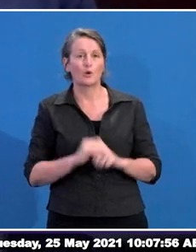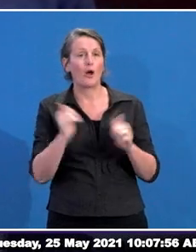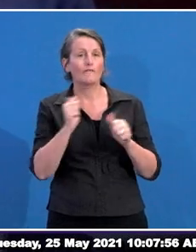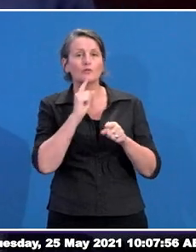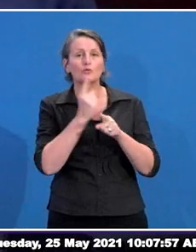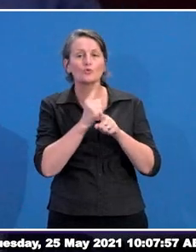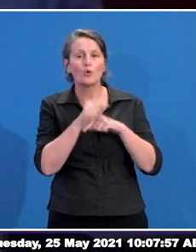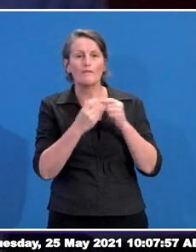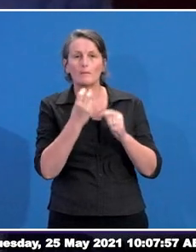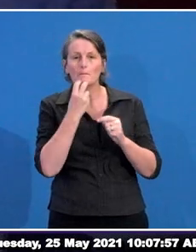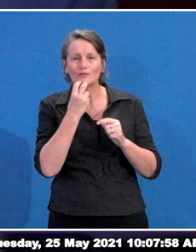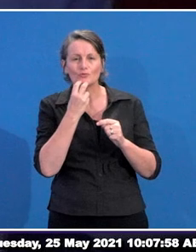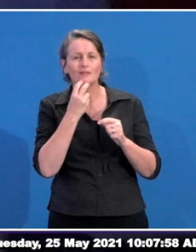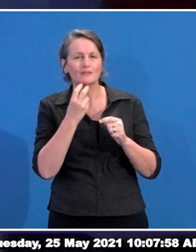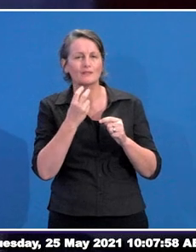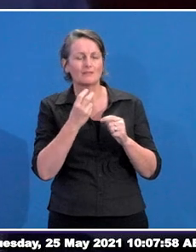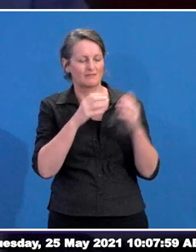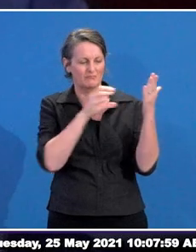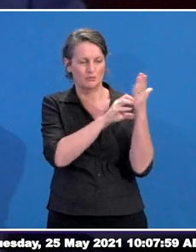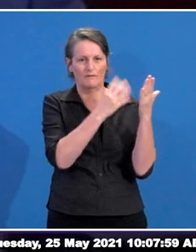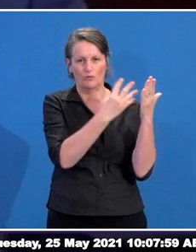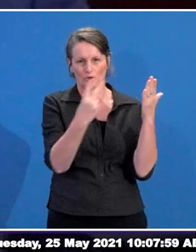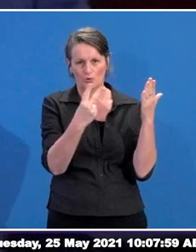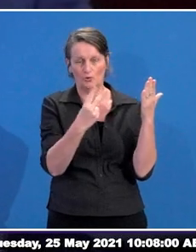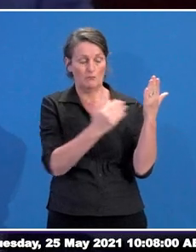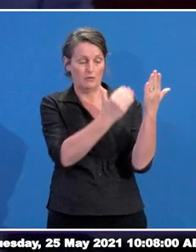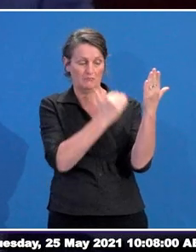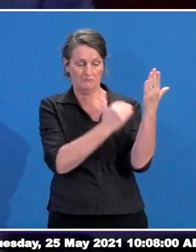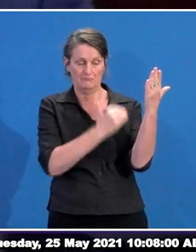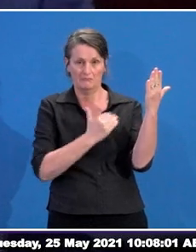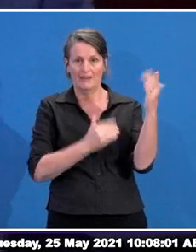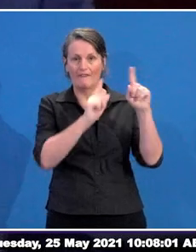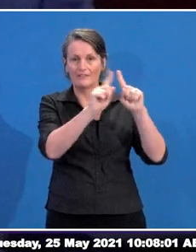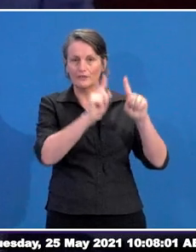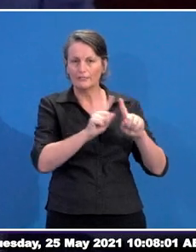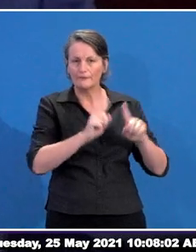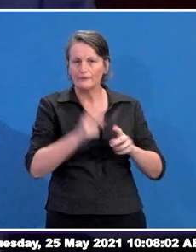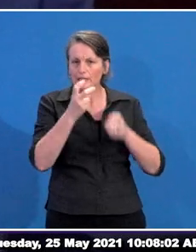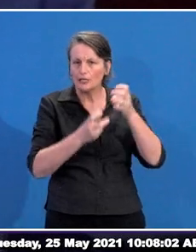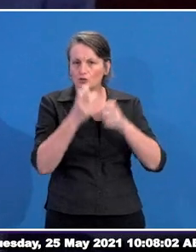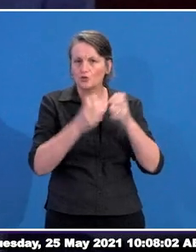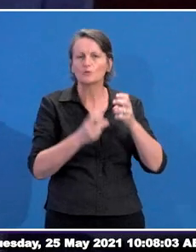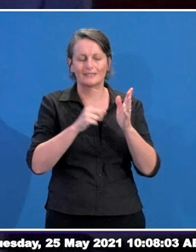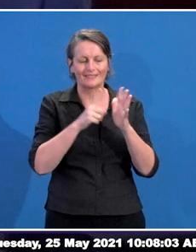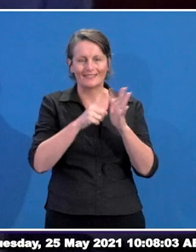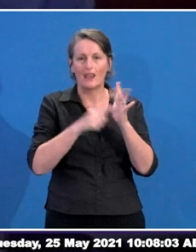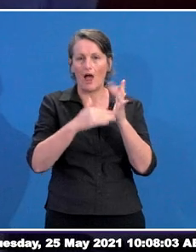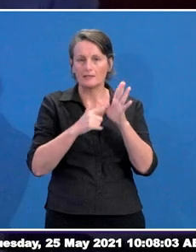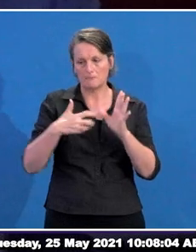which is paragraph 42. But I didn't take you yesterday to each of these matters. ELIZA: Yes. But I want to draw your attention to paragraph 44.